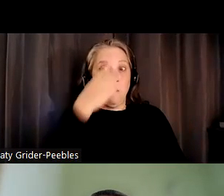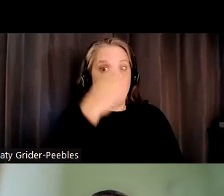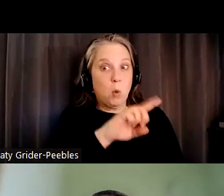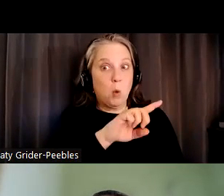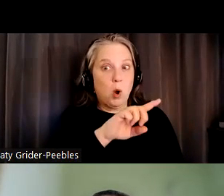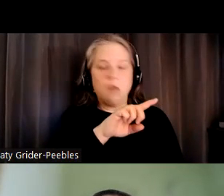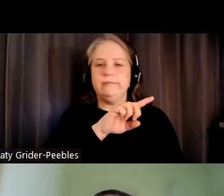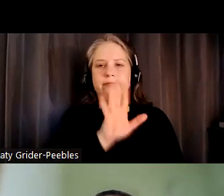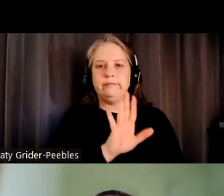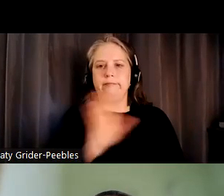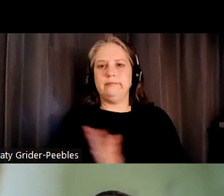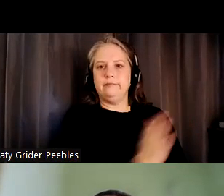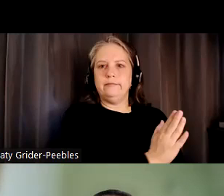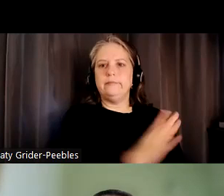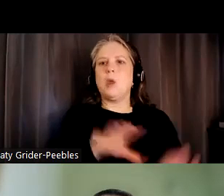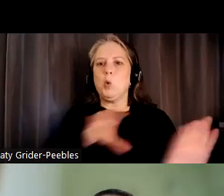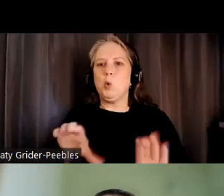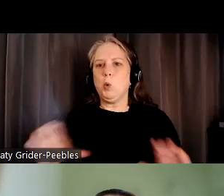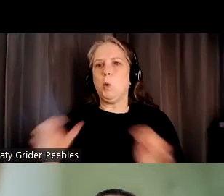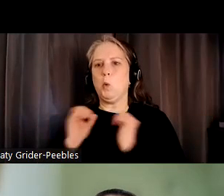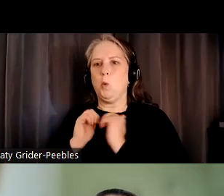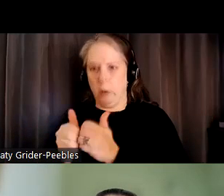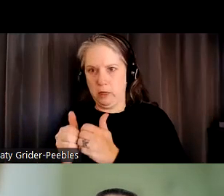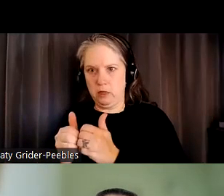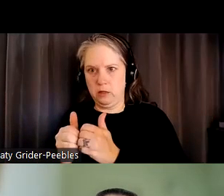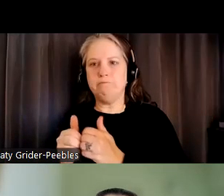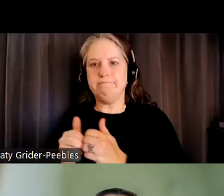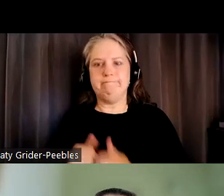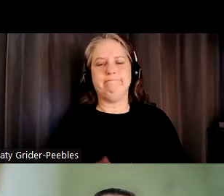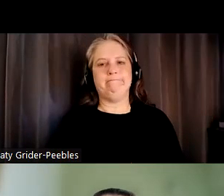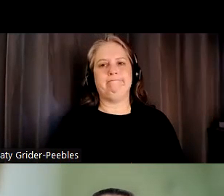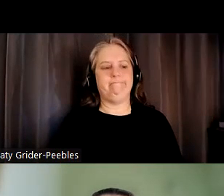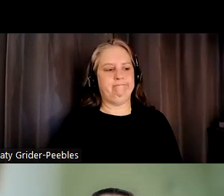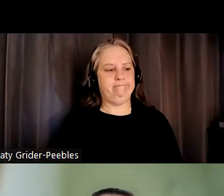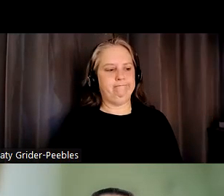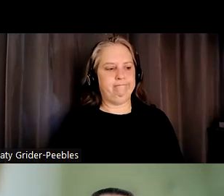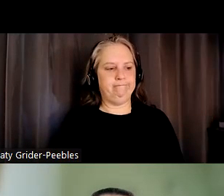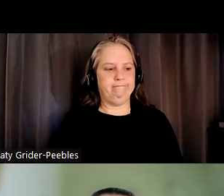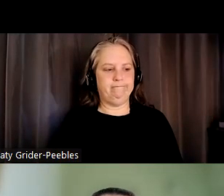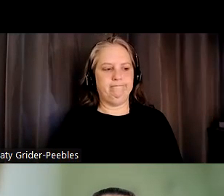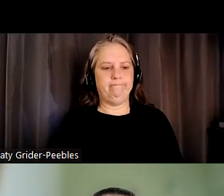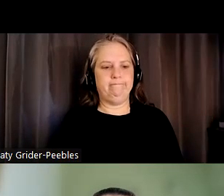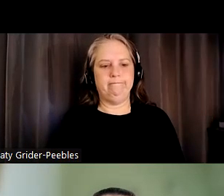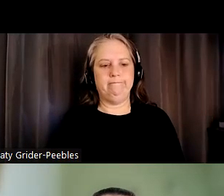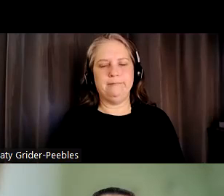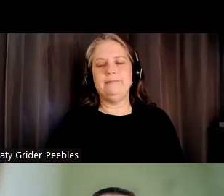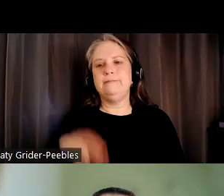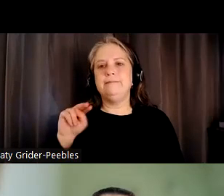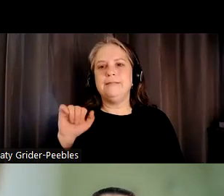Magan: Natalie, I have a question